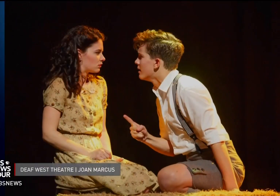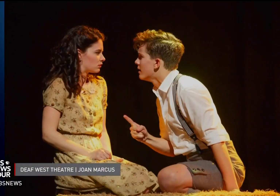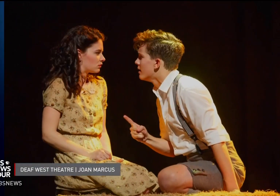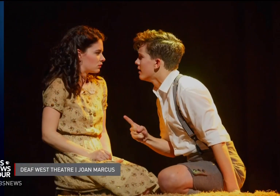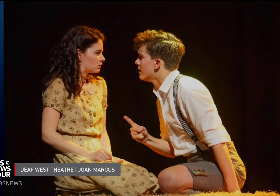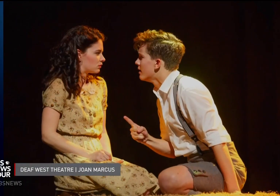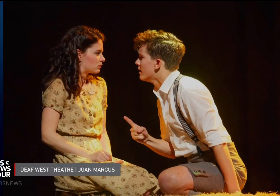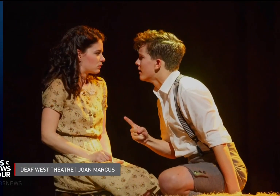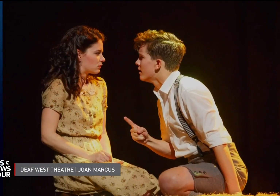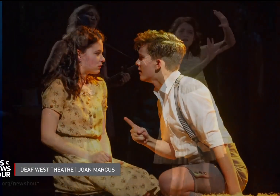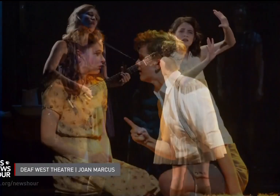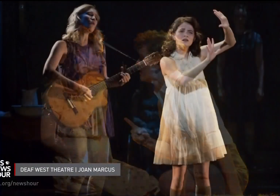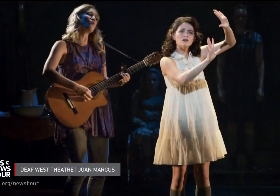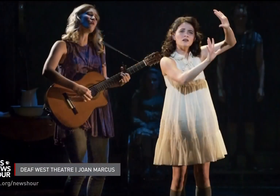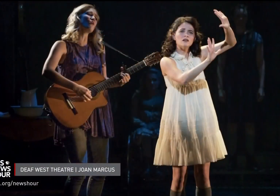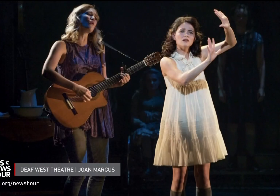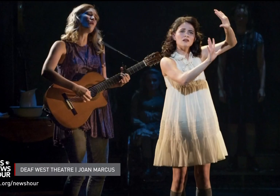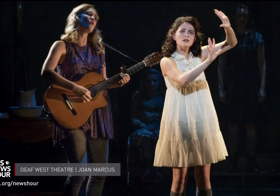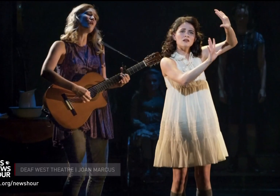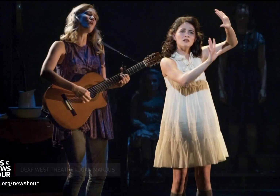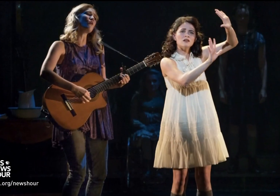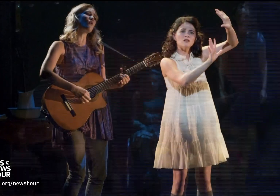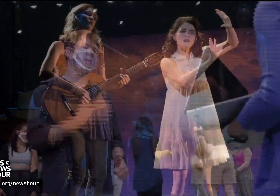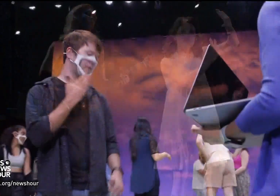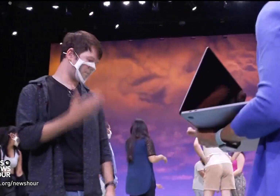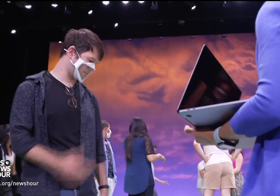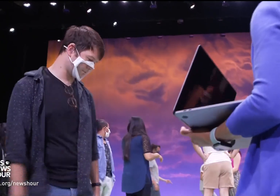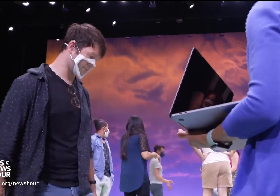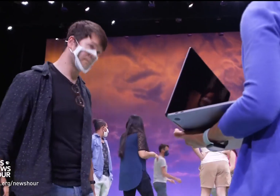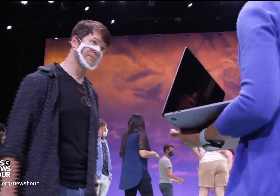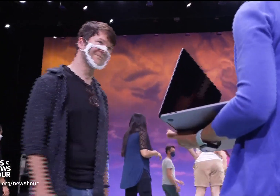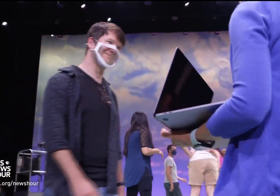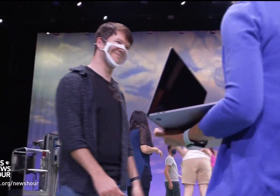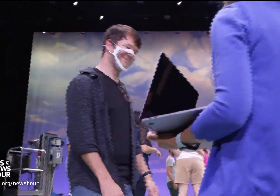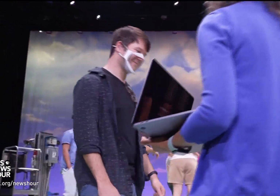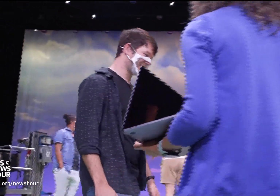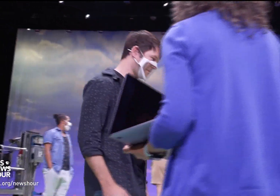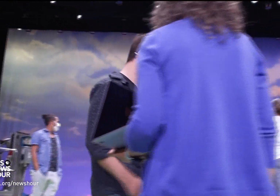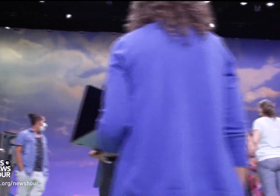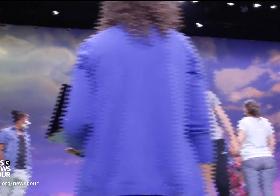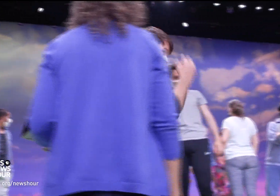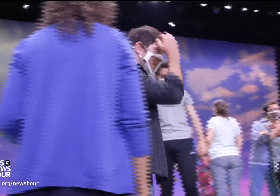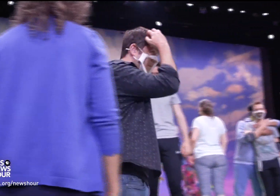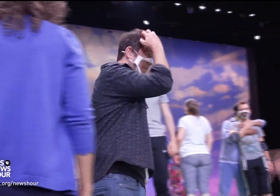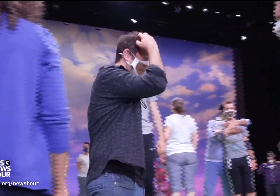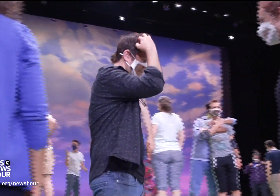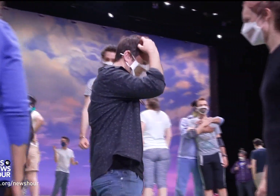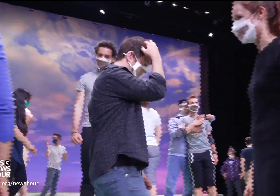2016 Broadway revival of Spring Awakening. She wanted this staging to be different. I wanted to include American